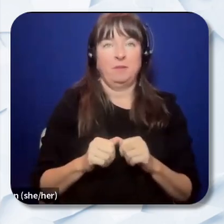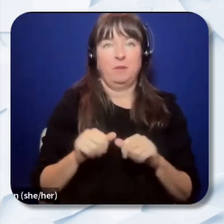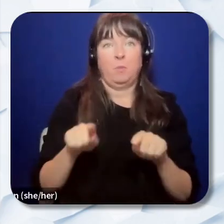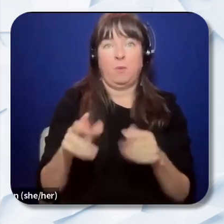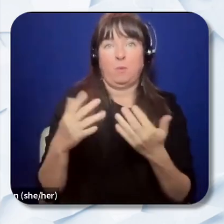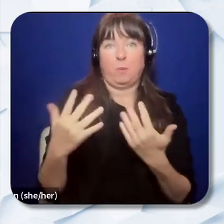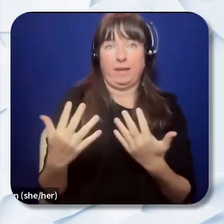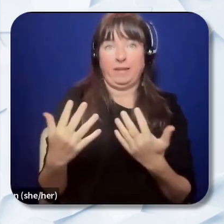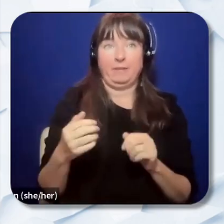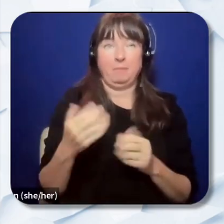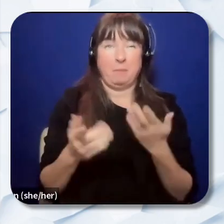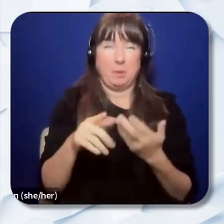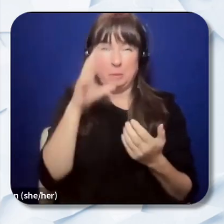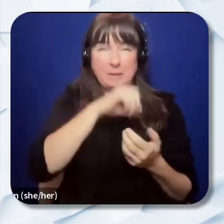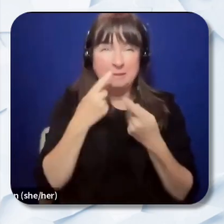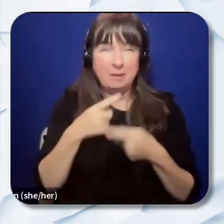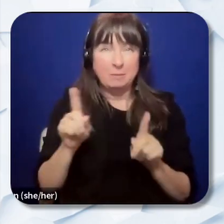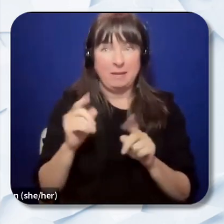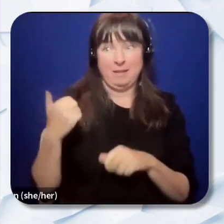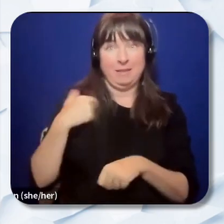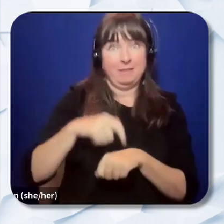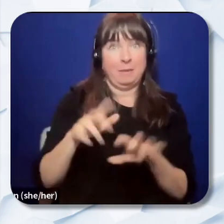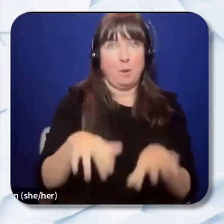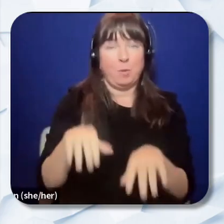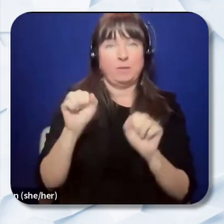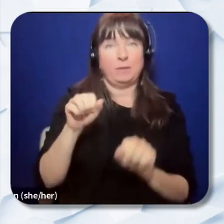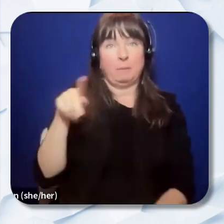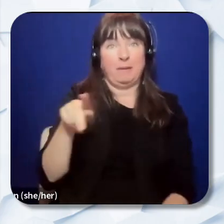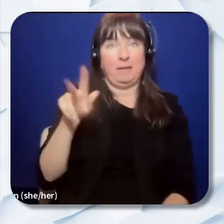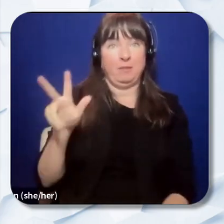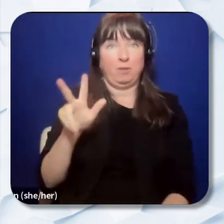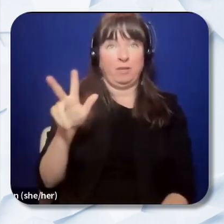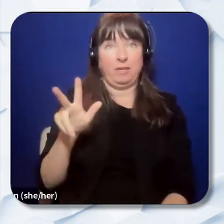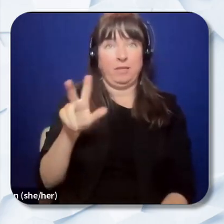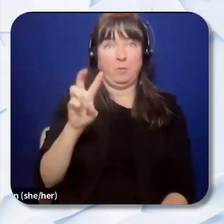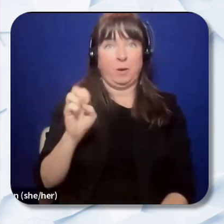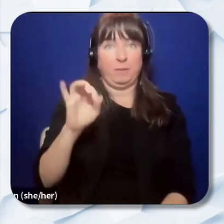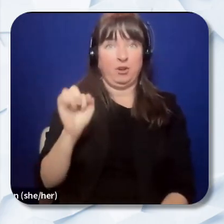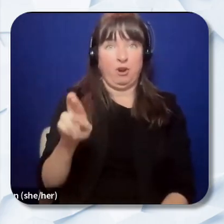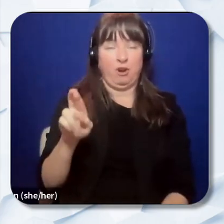case you missed the announcement at the last P-3 webinar the California Department of Education is